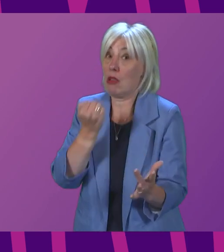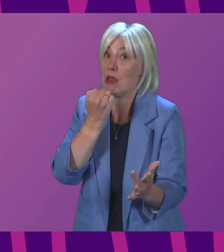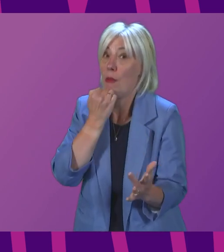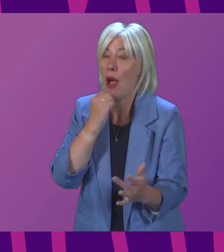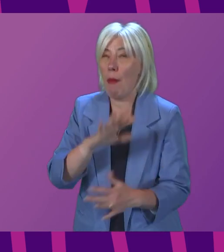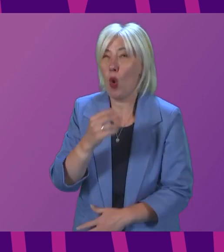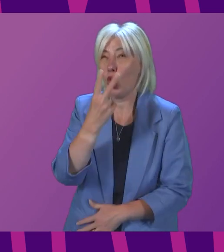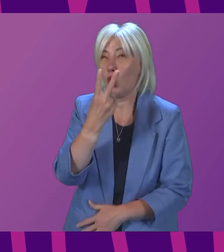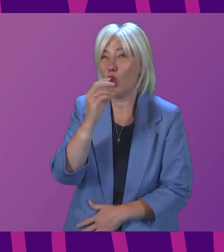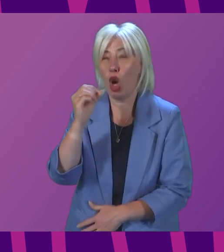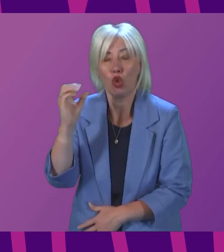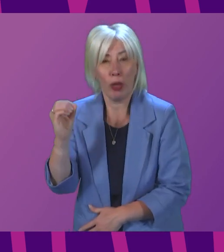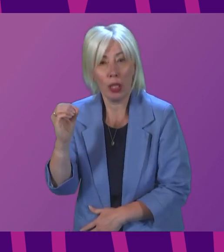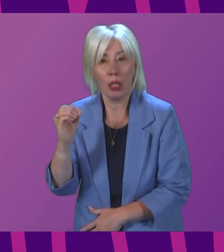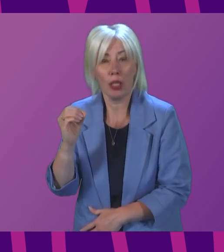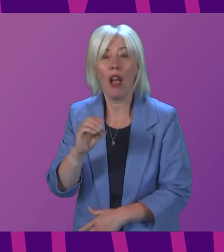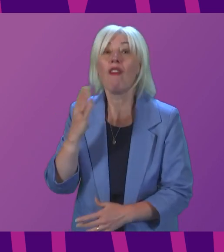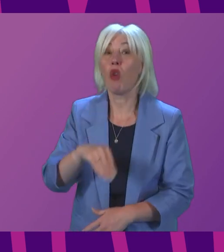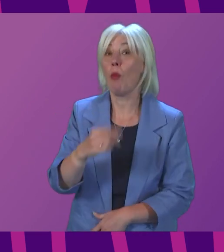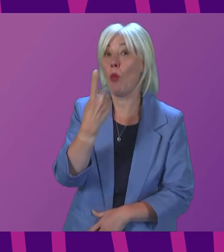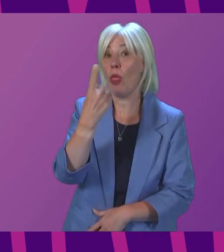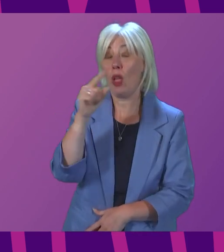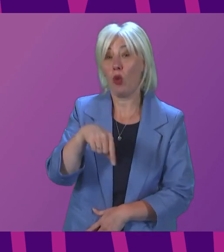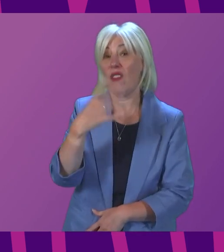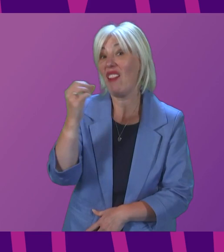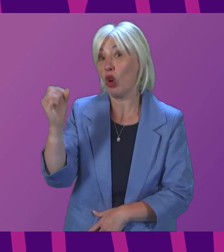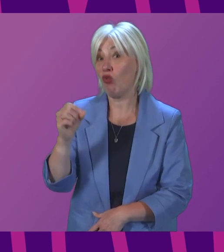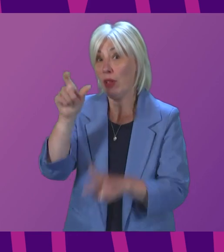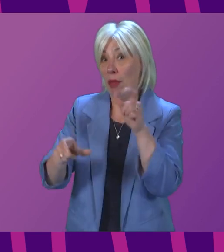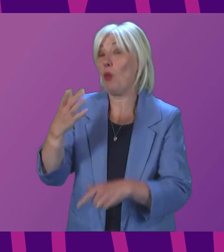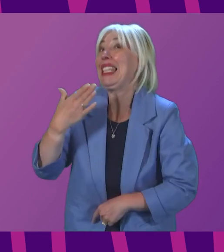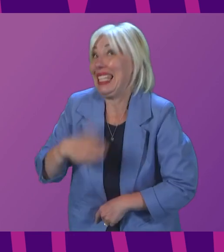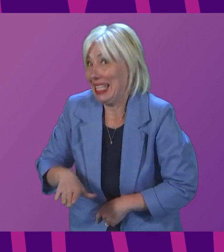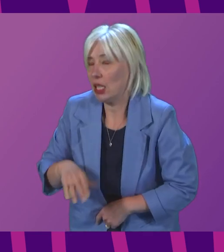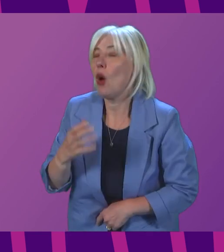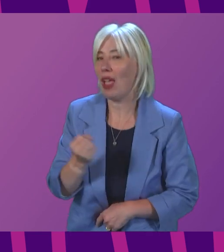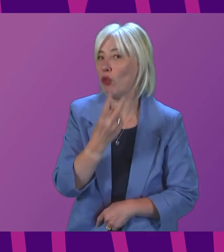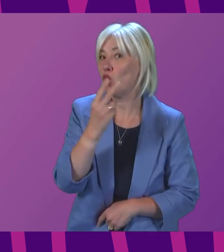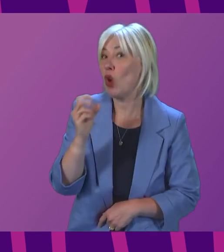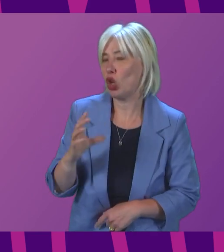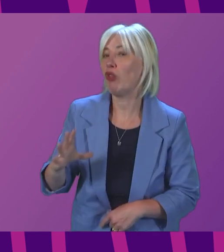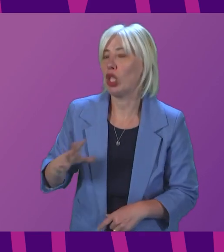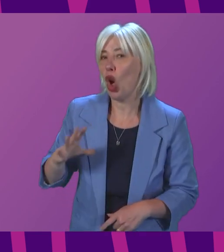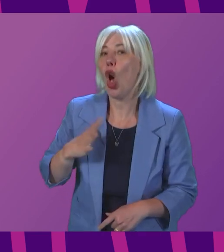200 of the 1,500 that will be required for the national treatment centres—have been